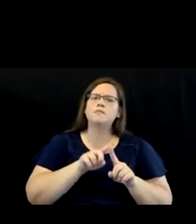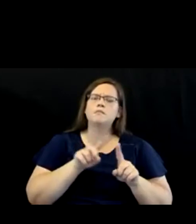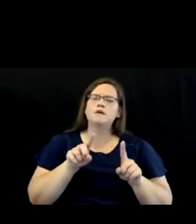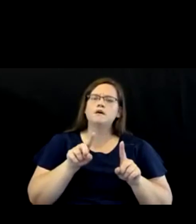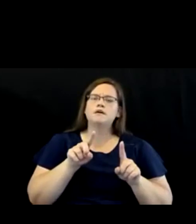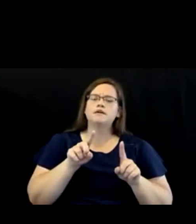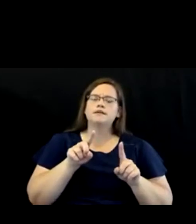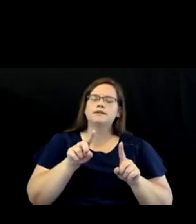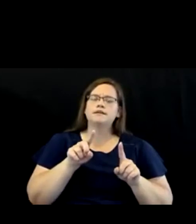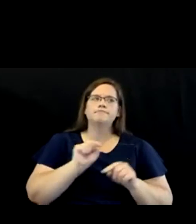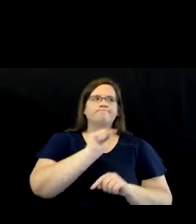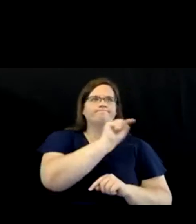these days, which is vaccines.